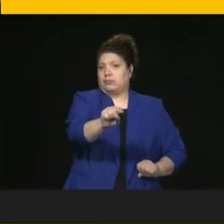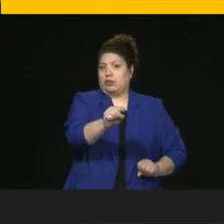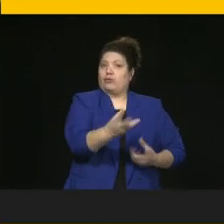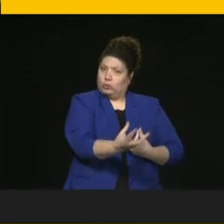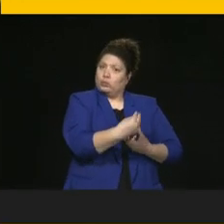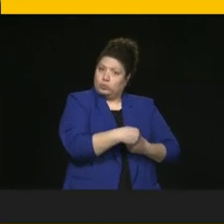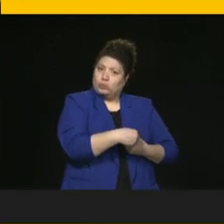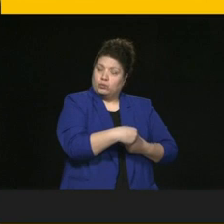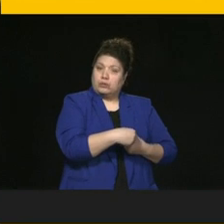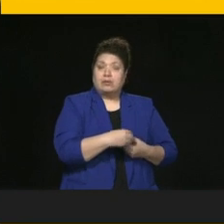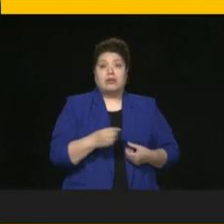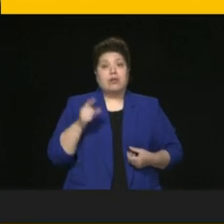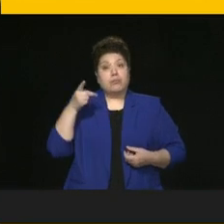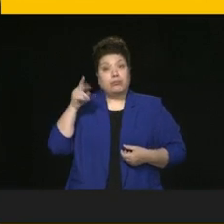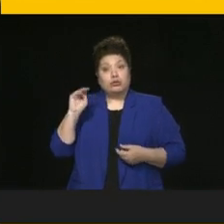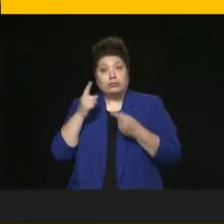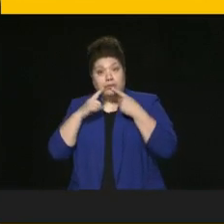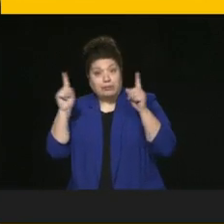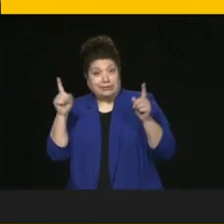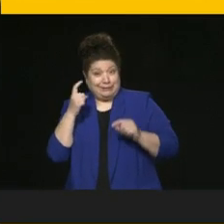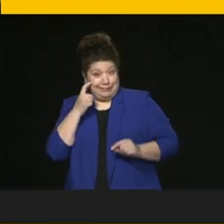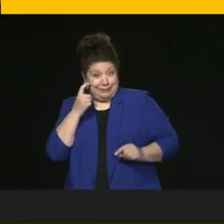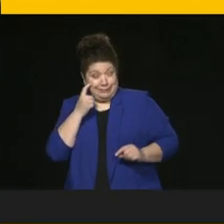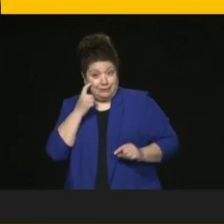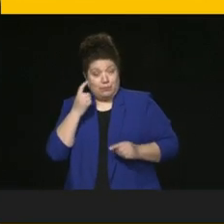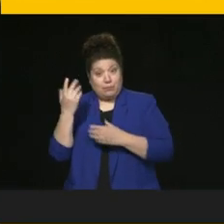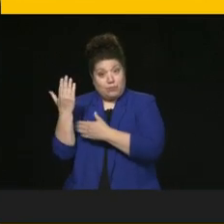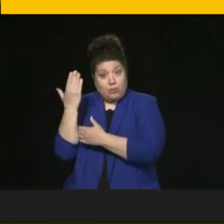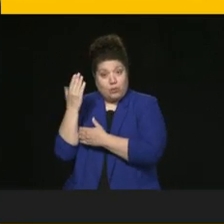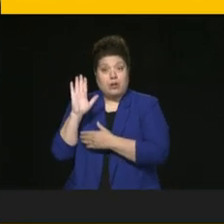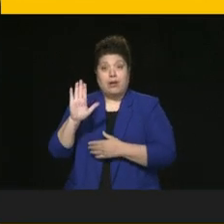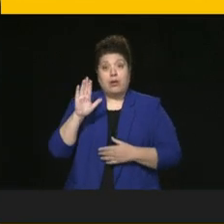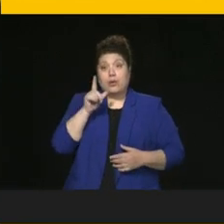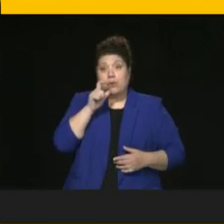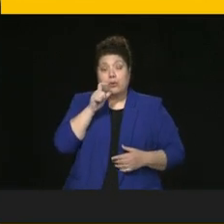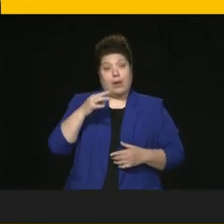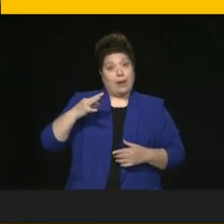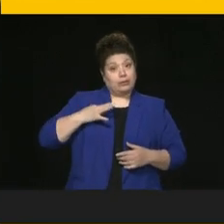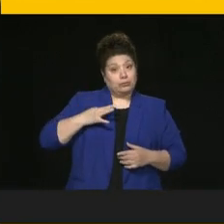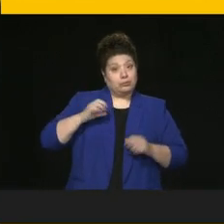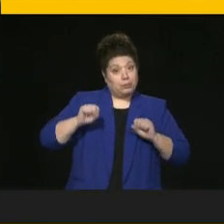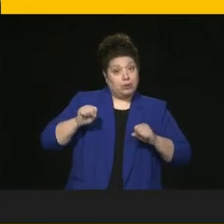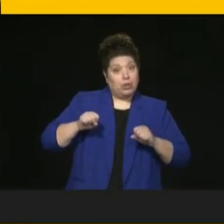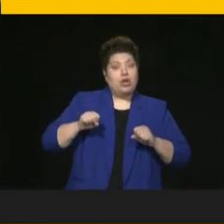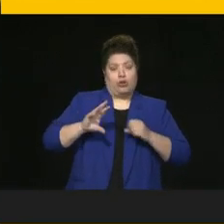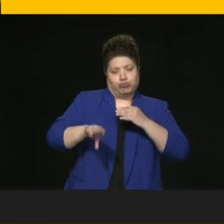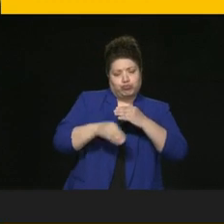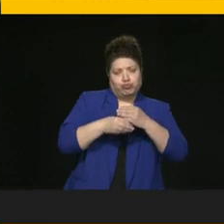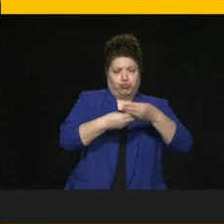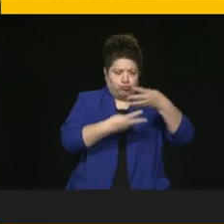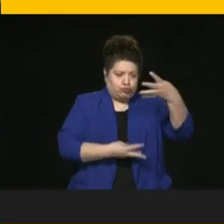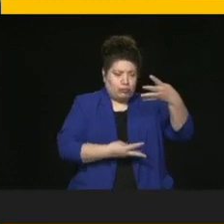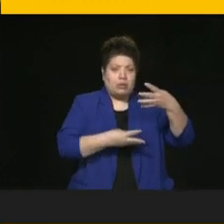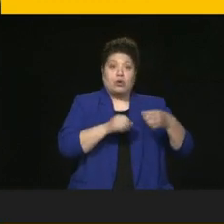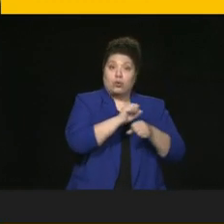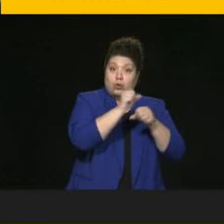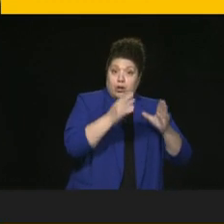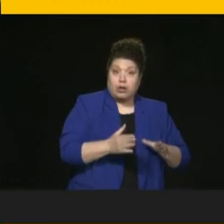CRITERIA FOR THE BENEFIT. AS ANNOUNCED BY THE PRIME MINISTER THIS MORNING, WE'RE